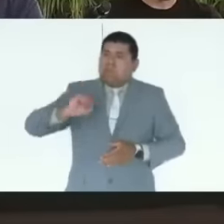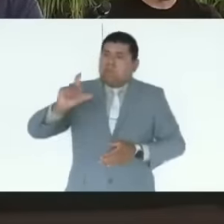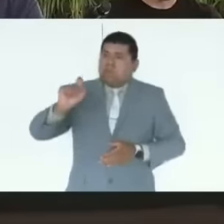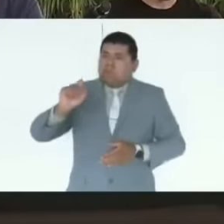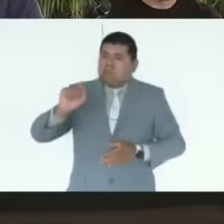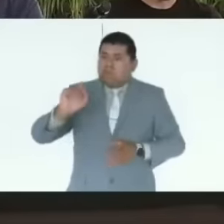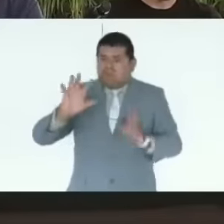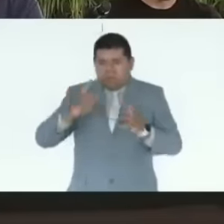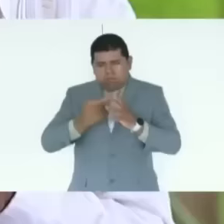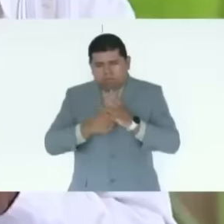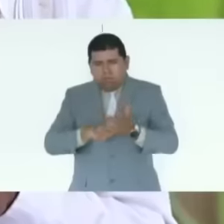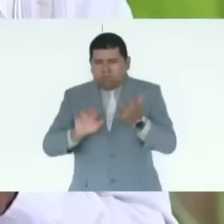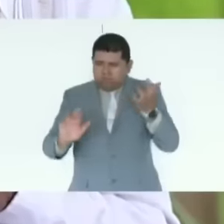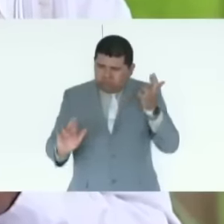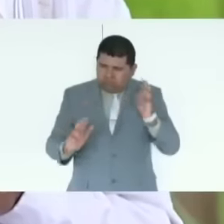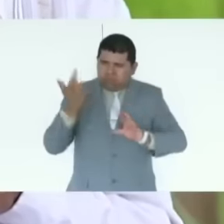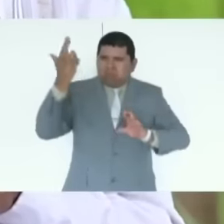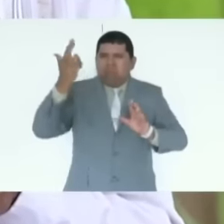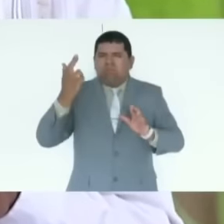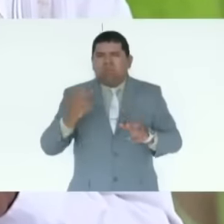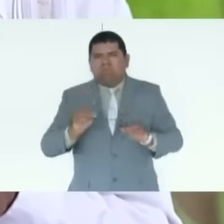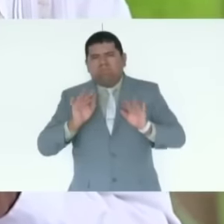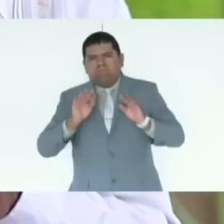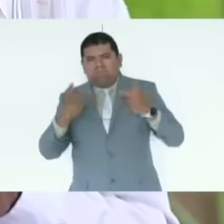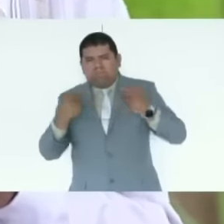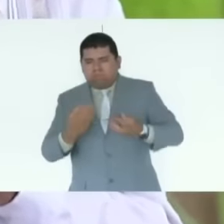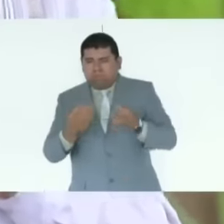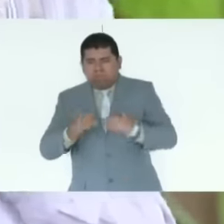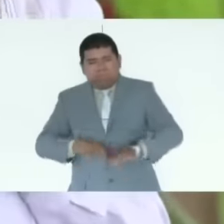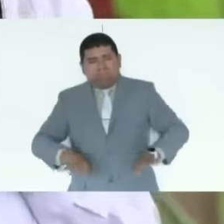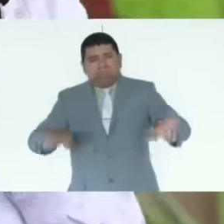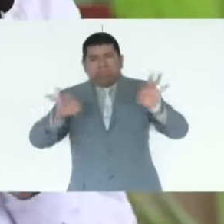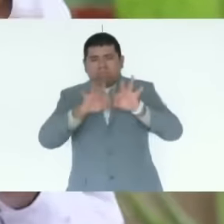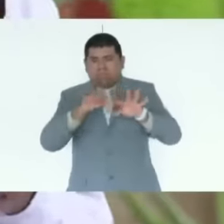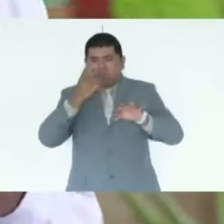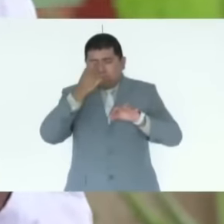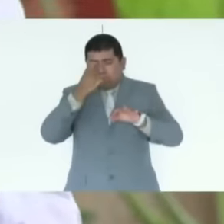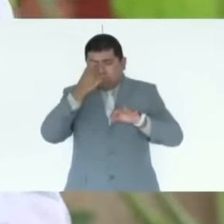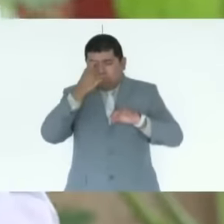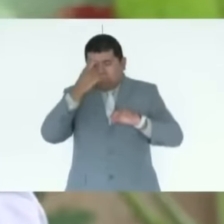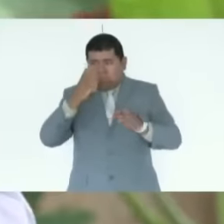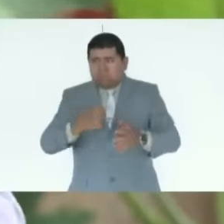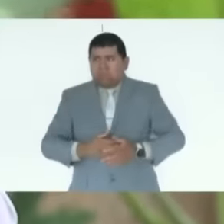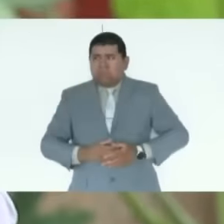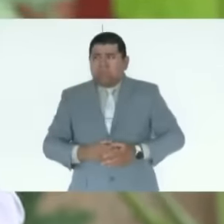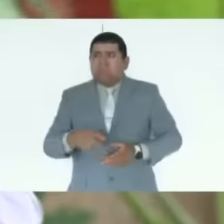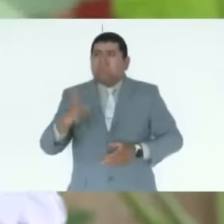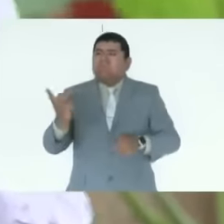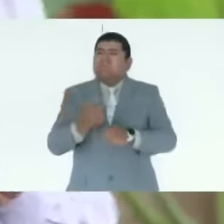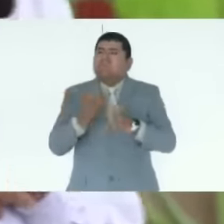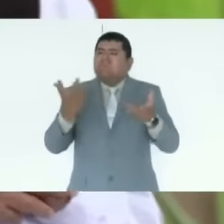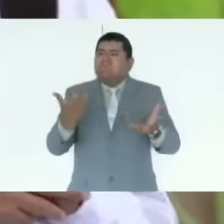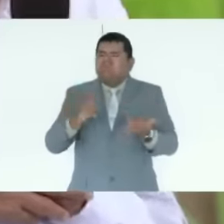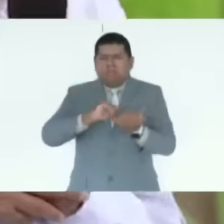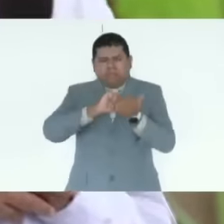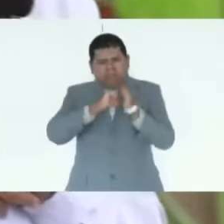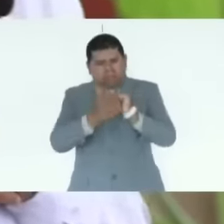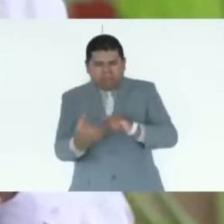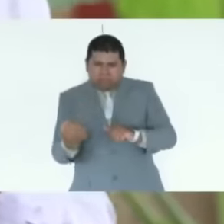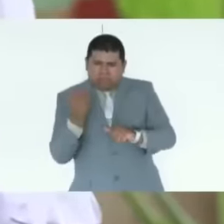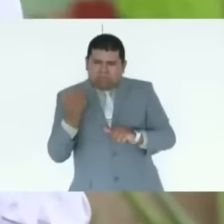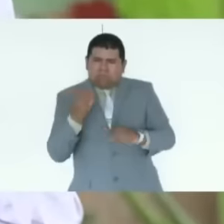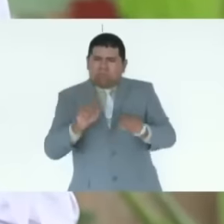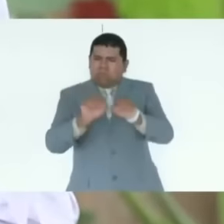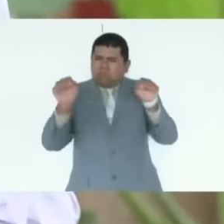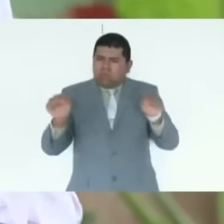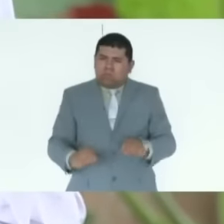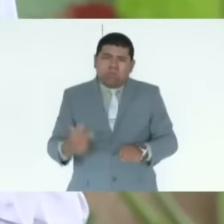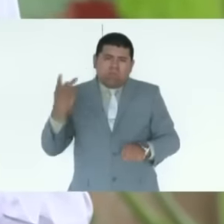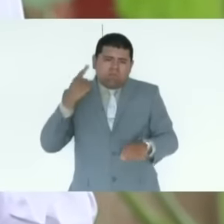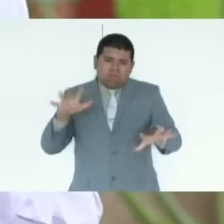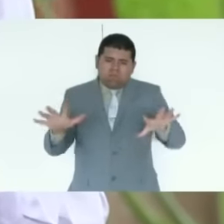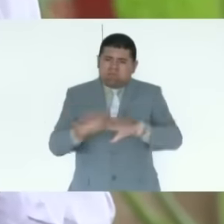very important but the political system did not change because the Maderista ideal of effective suffrage was not achieved